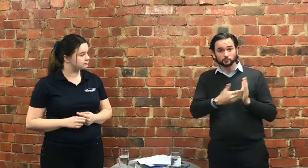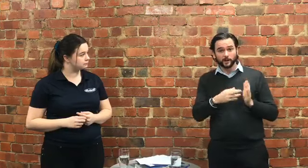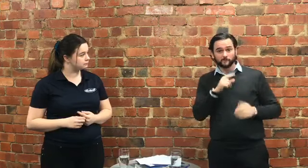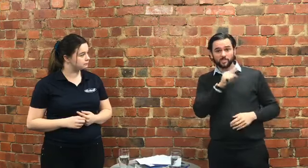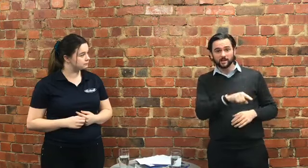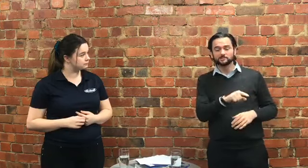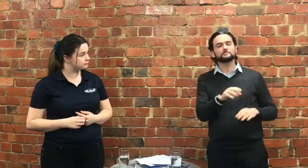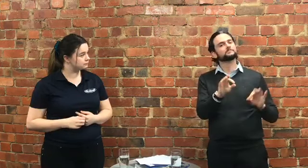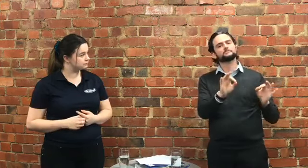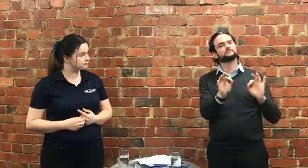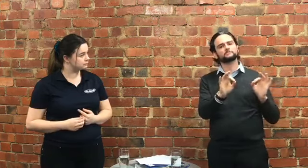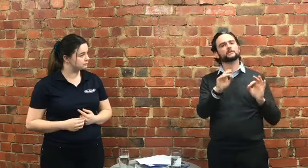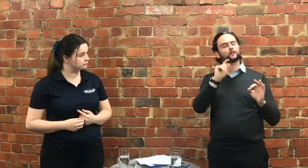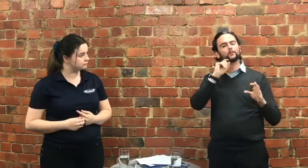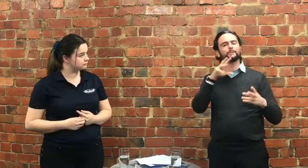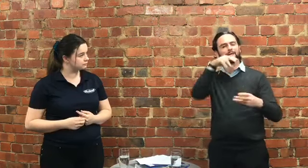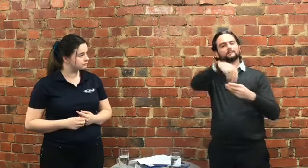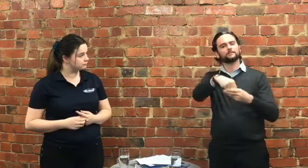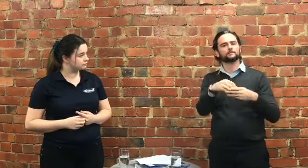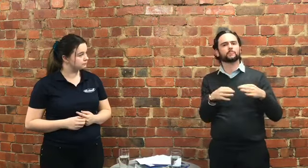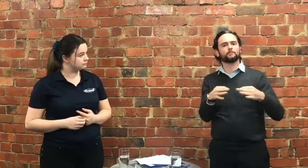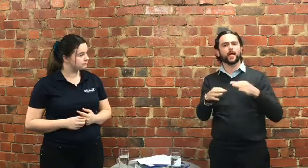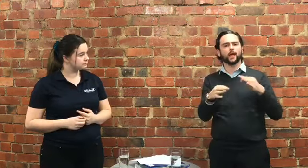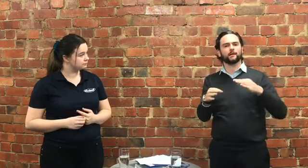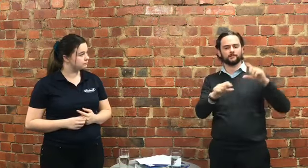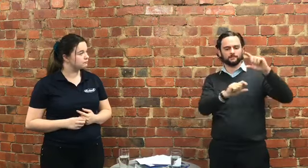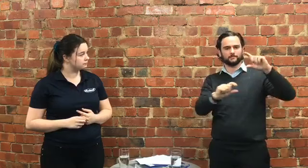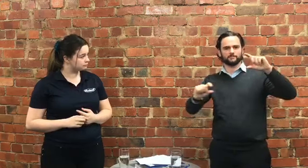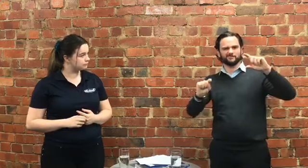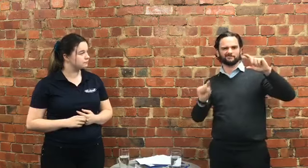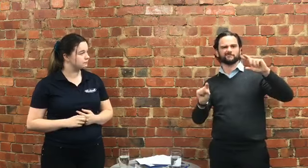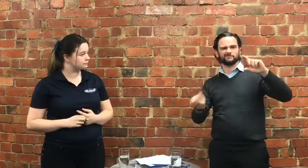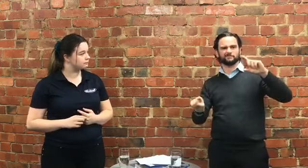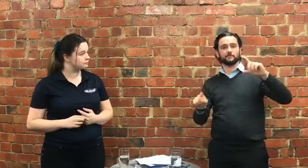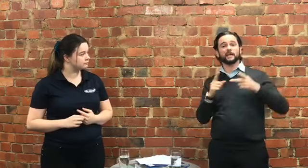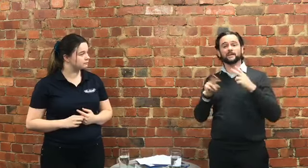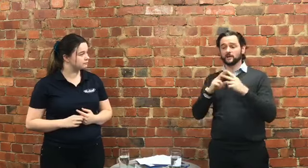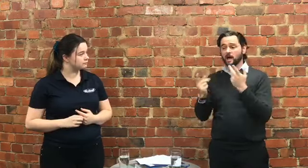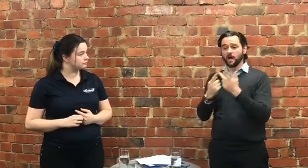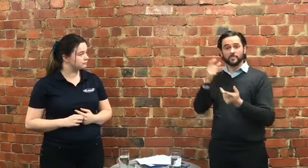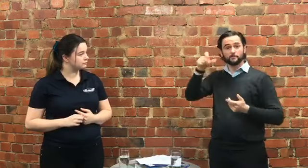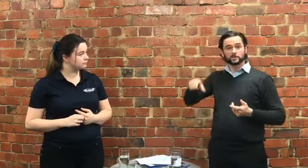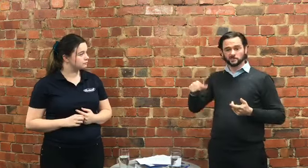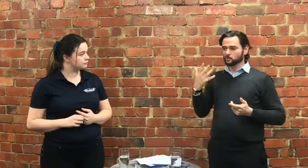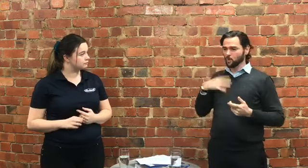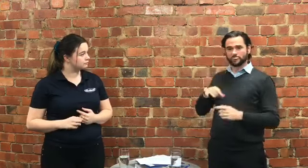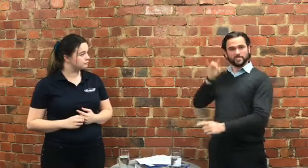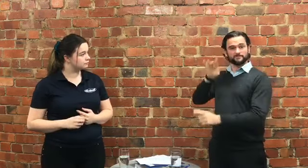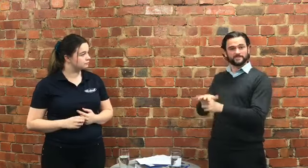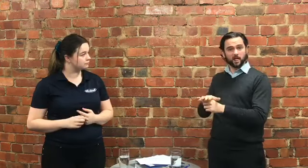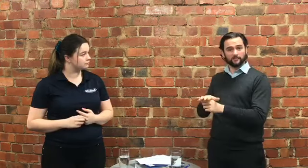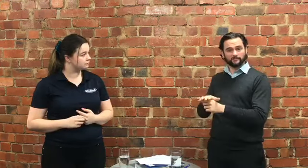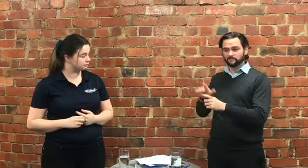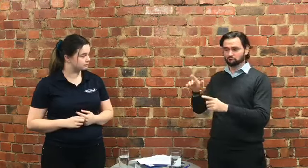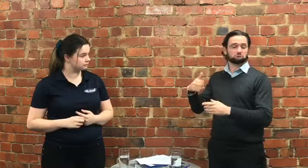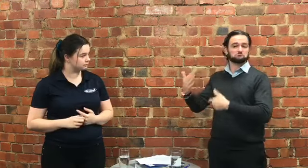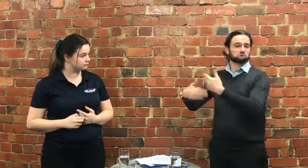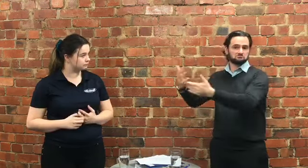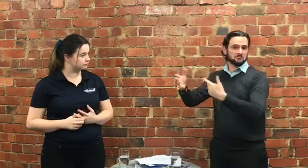and you don't need to pay extra for that. That will be included in the plan. That's its own line item.